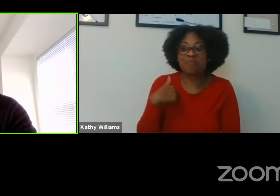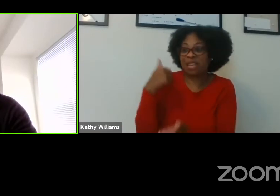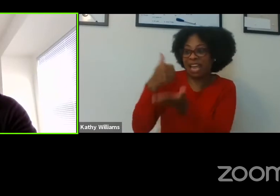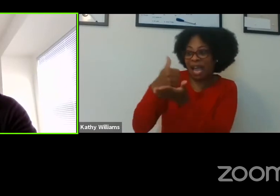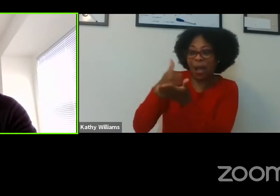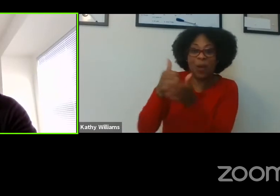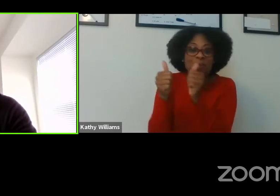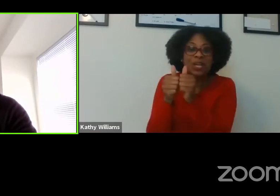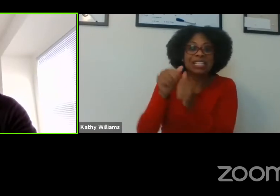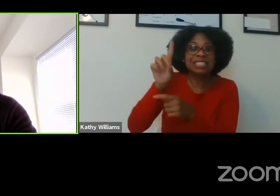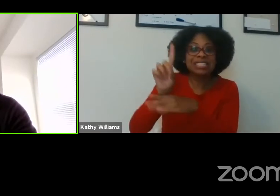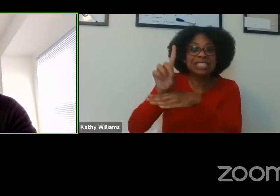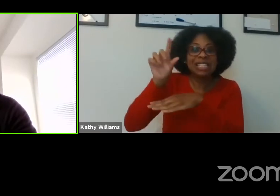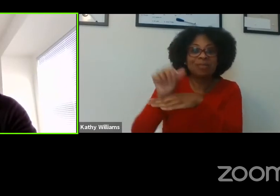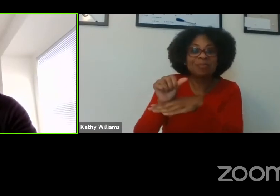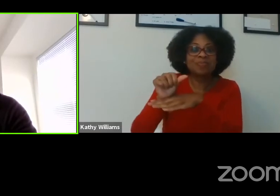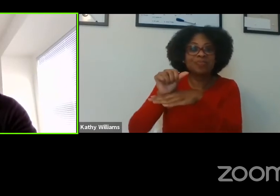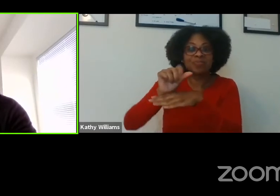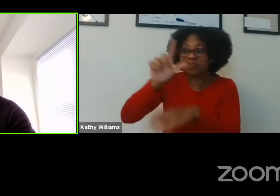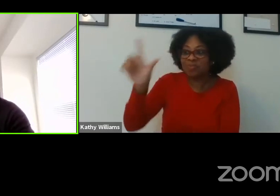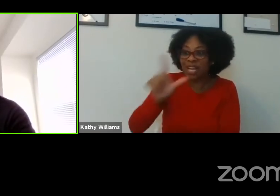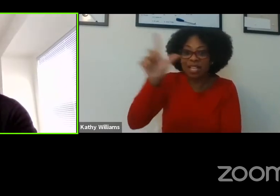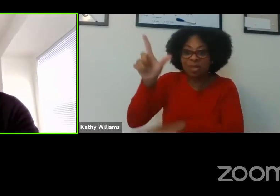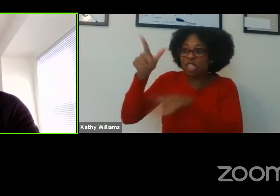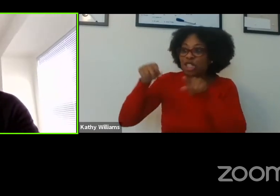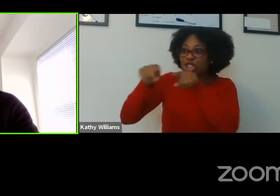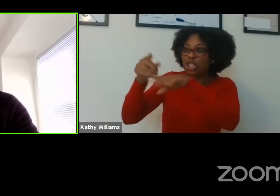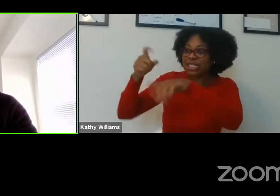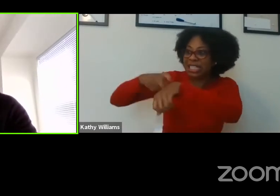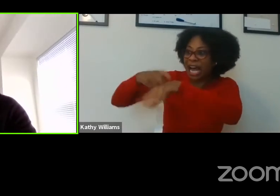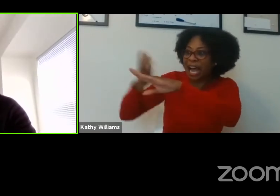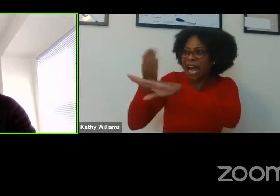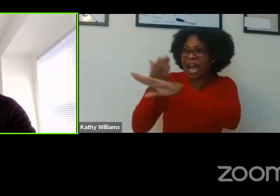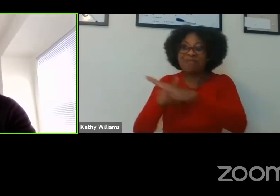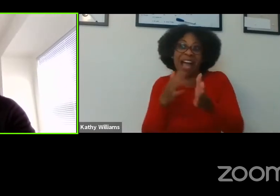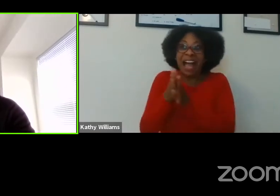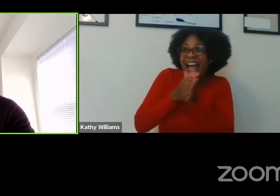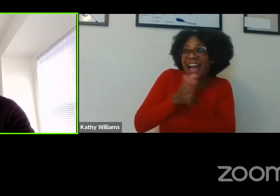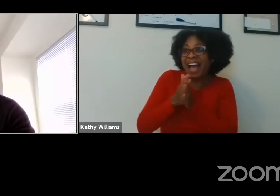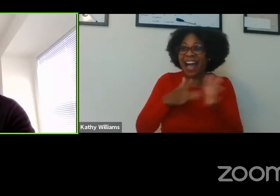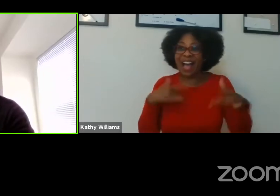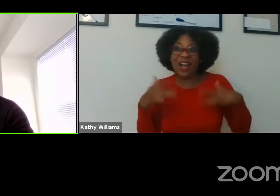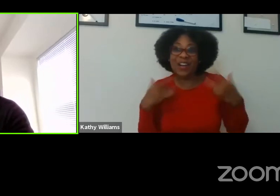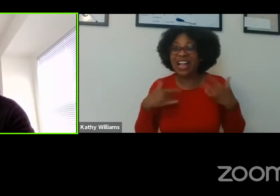of the library doing a renovation. I was so pumped, oh, this is a career path. Maybe I could be like